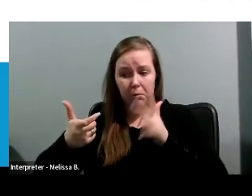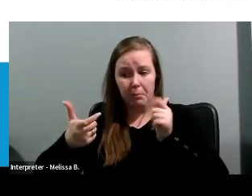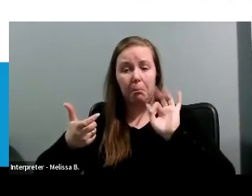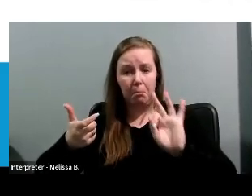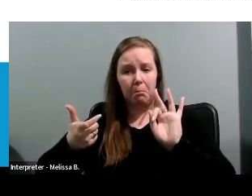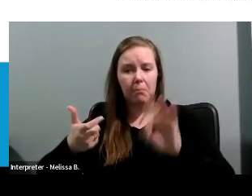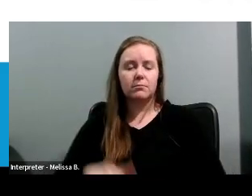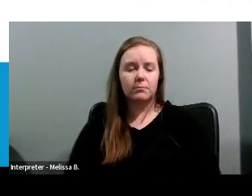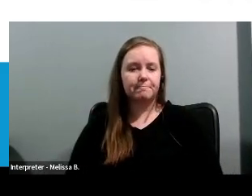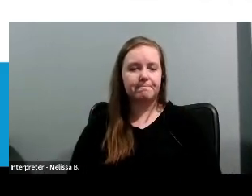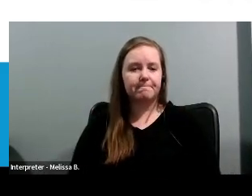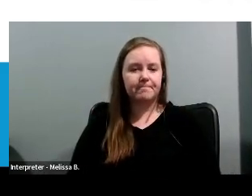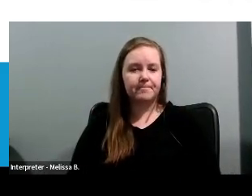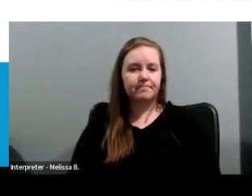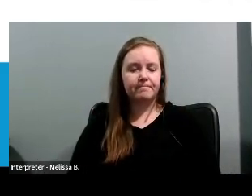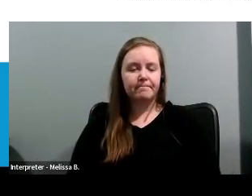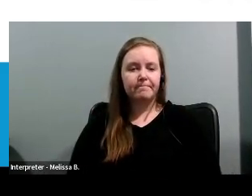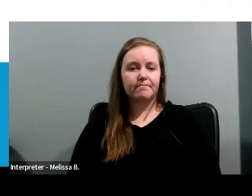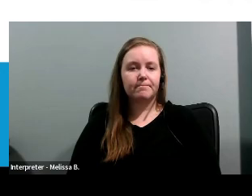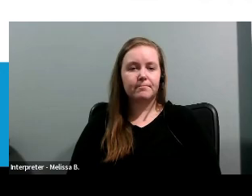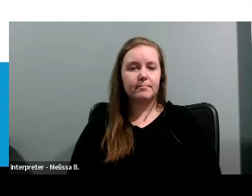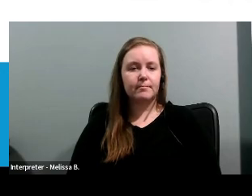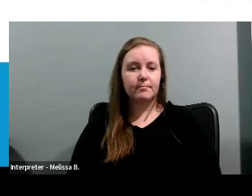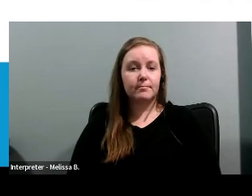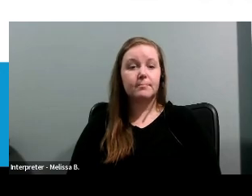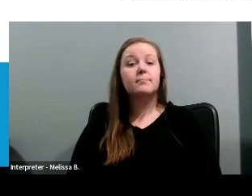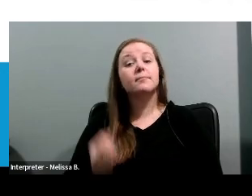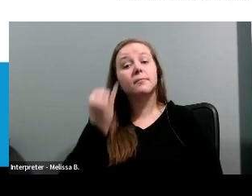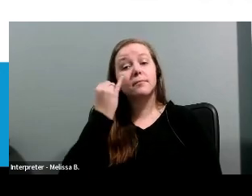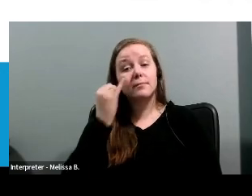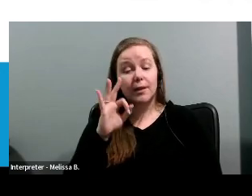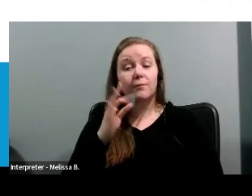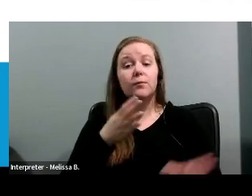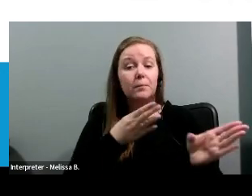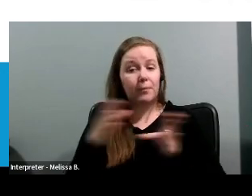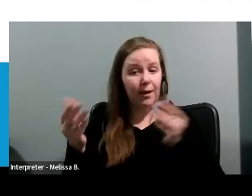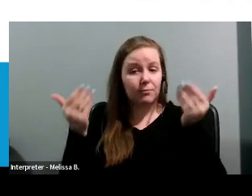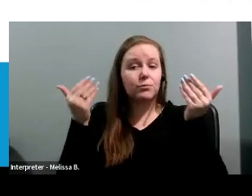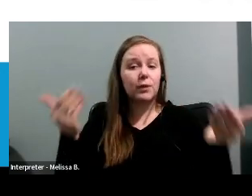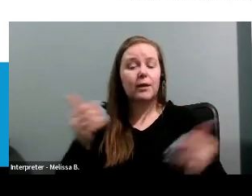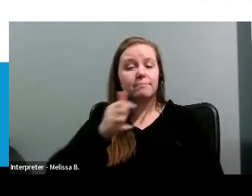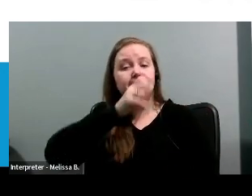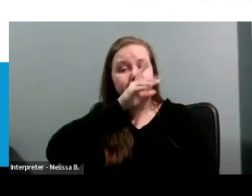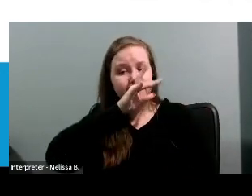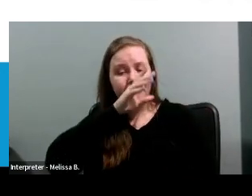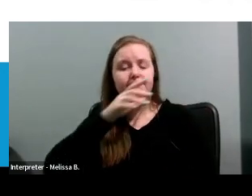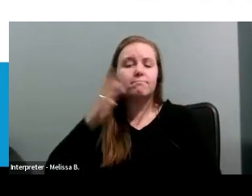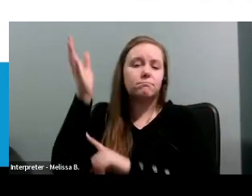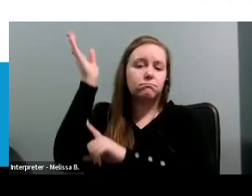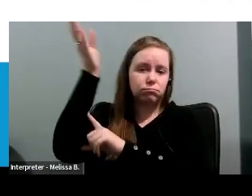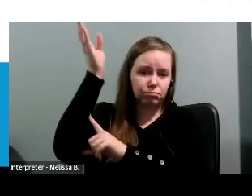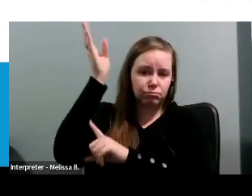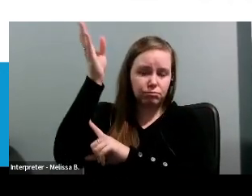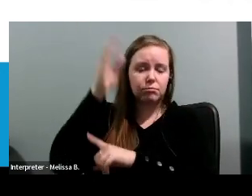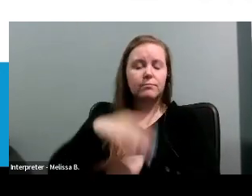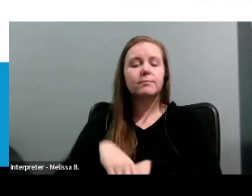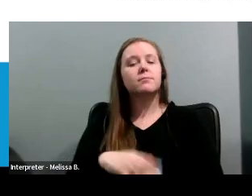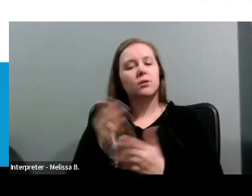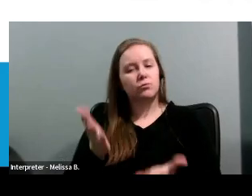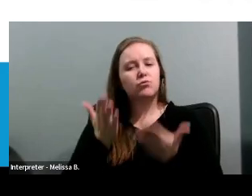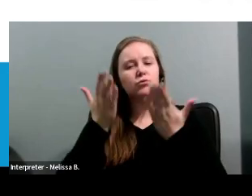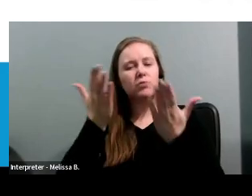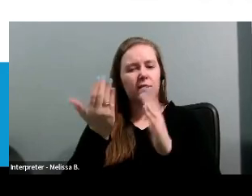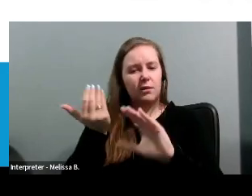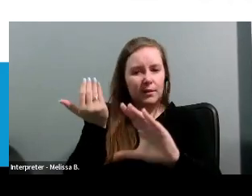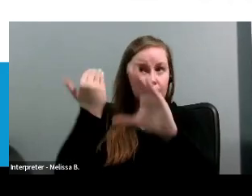Shannon Spencer (she/her): So, if you're doing a verbal deputation, as I mentioned, we also recommend emailing or submitting a copy of a deputation.